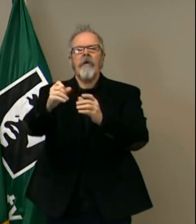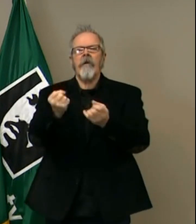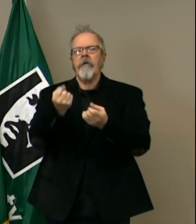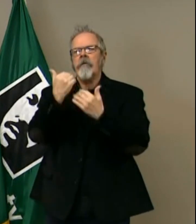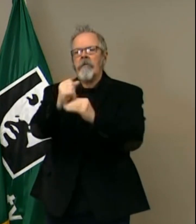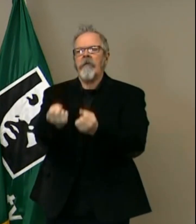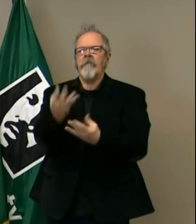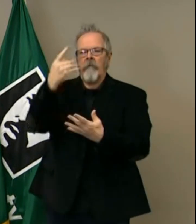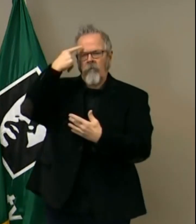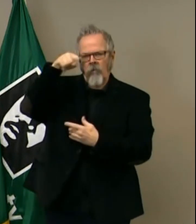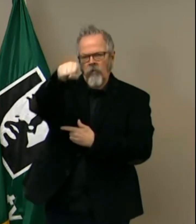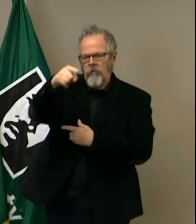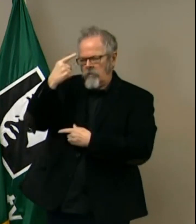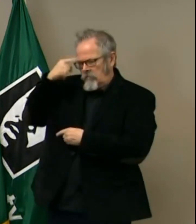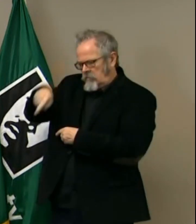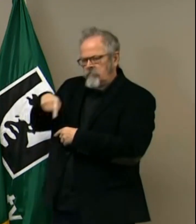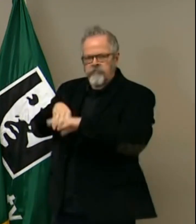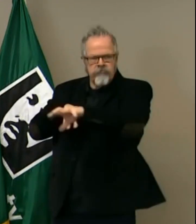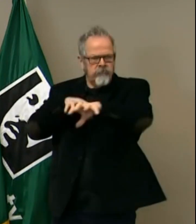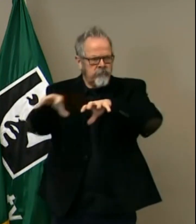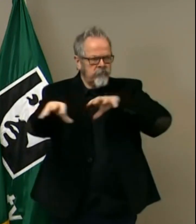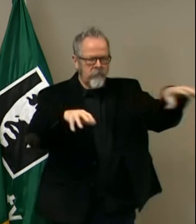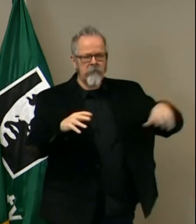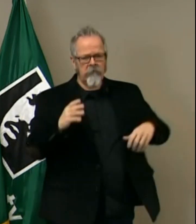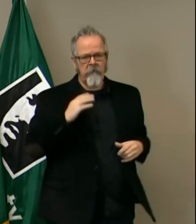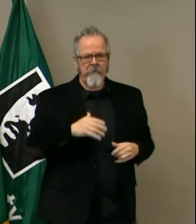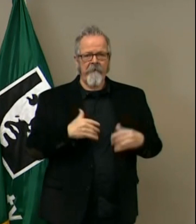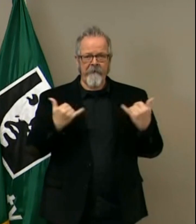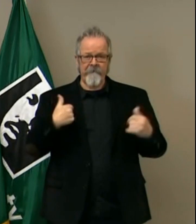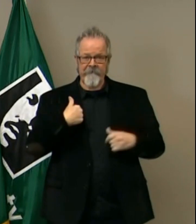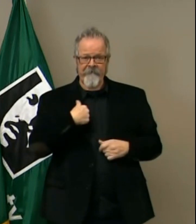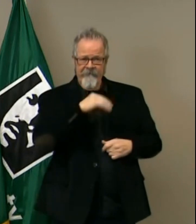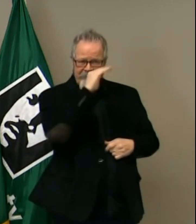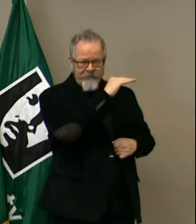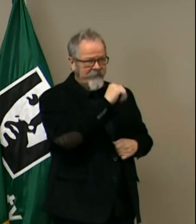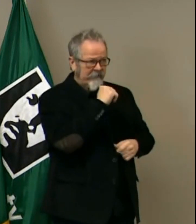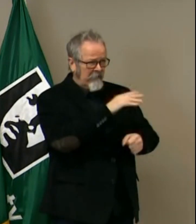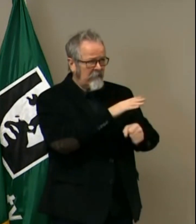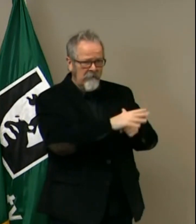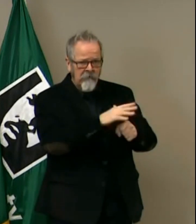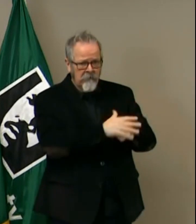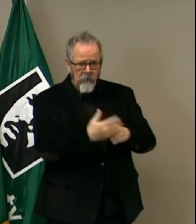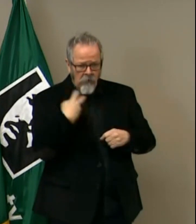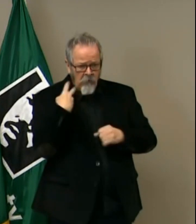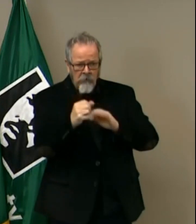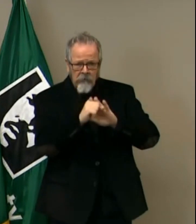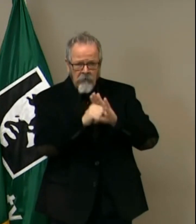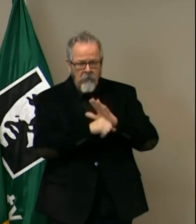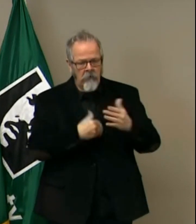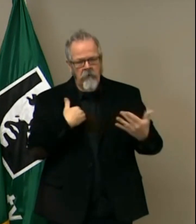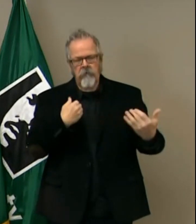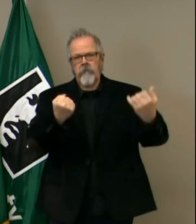not adequate to the task because we have 700-plus in infections right now in West